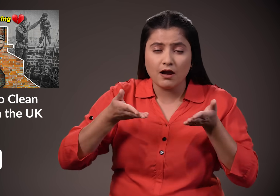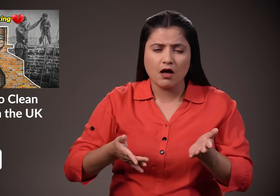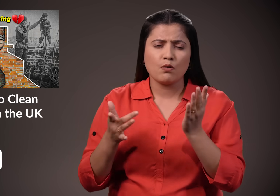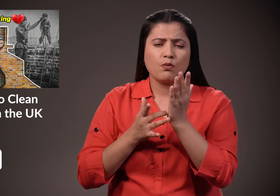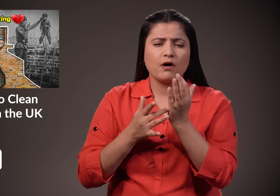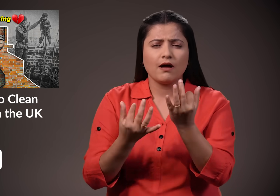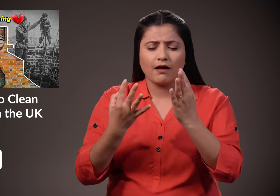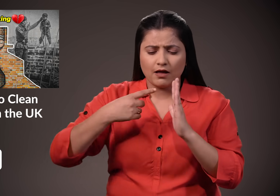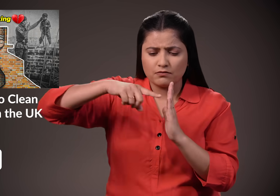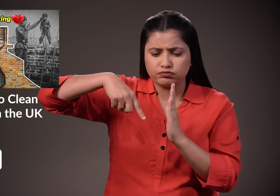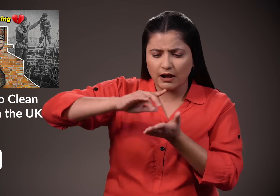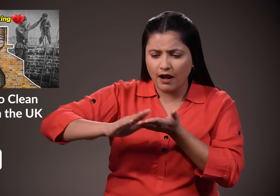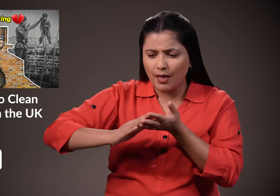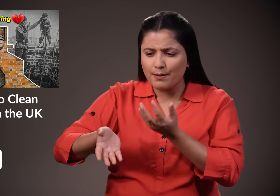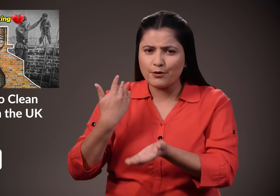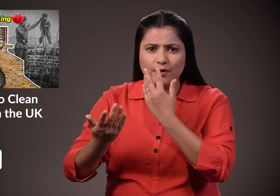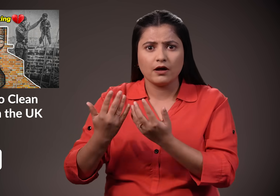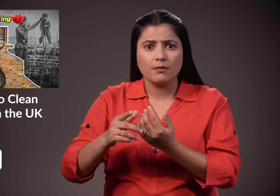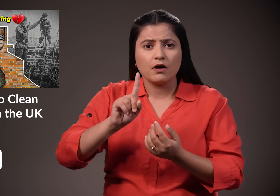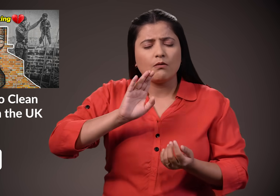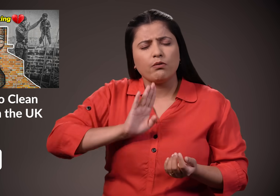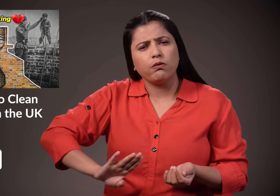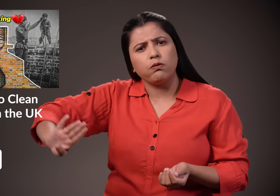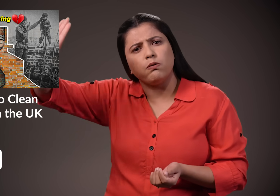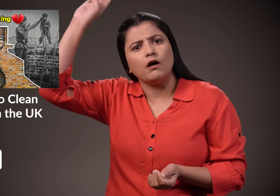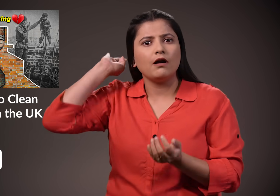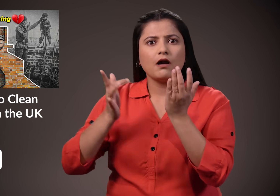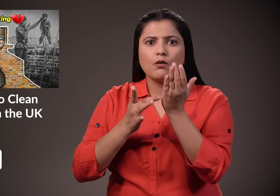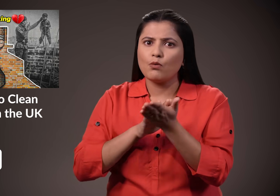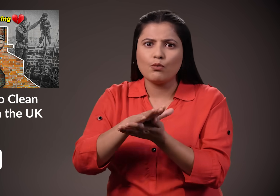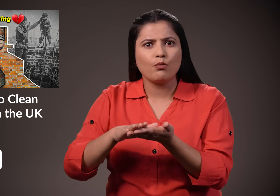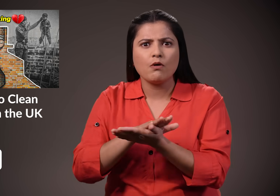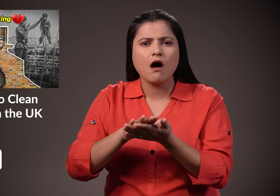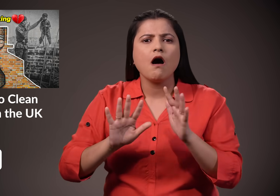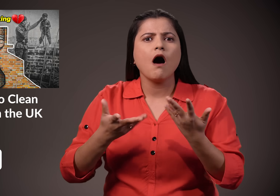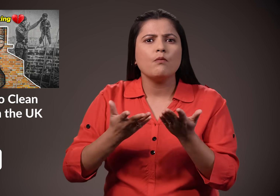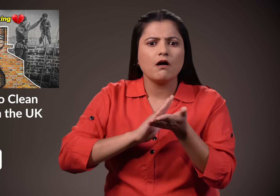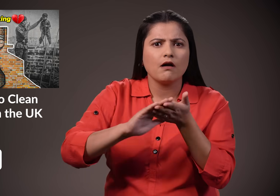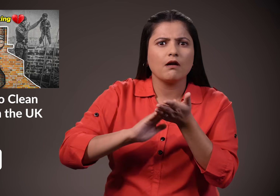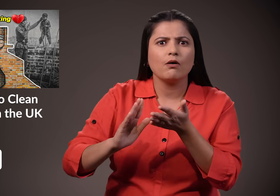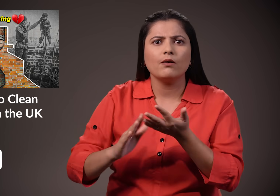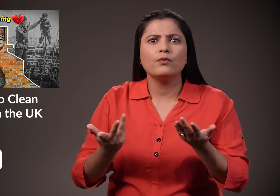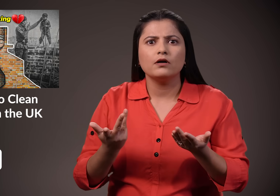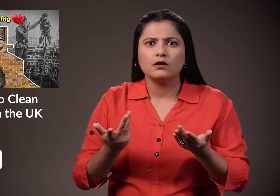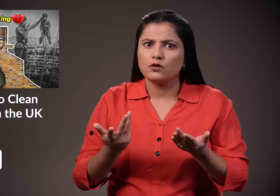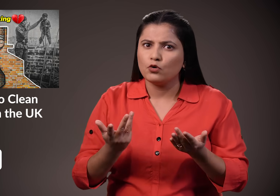Nowadays, we have many ways to clean chimneys. However, many years ago, there was no technology. How were they cleaned then?